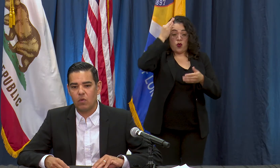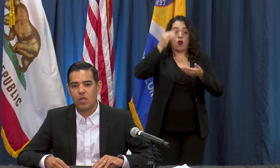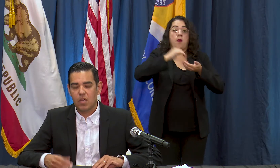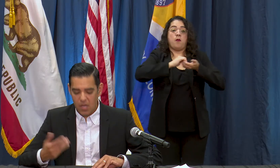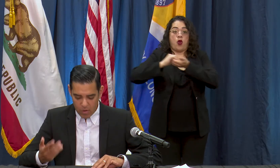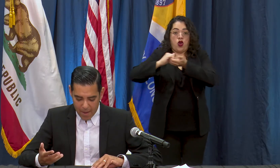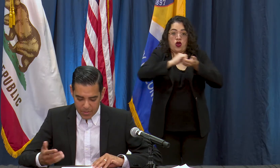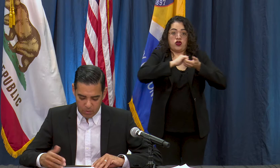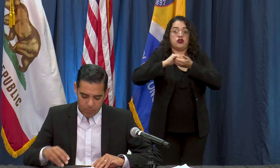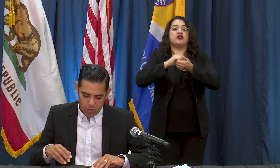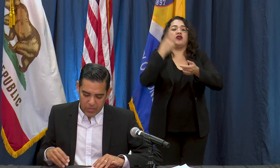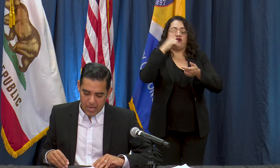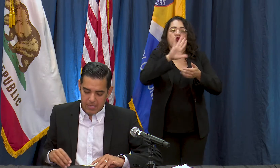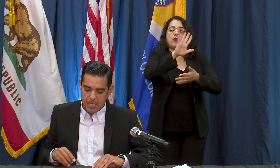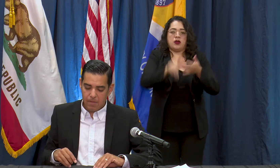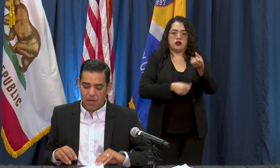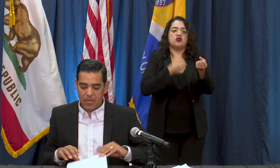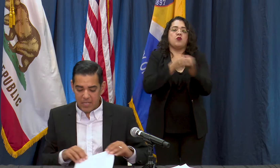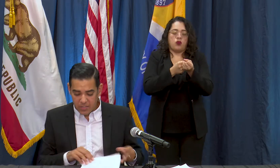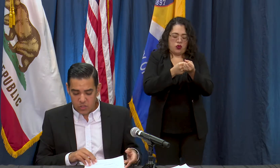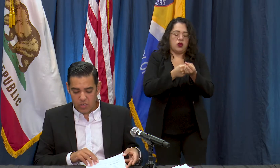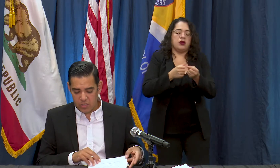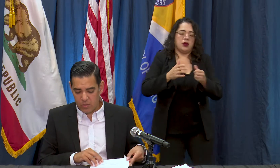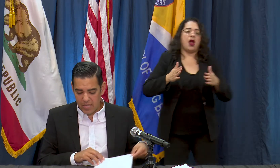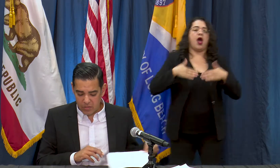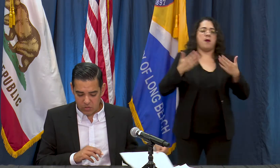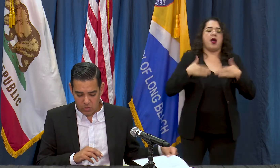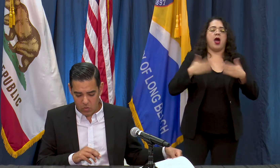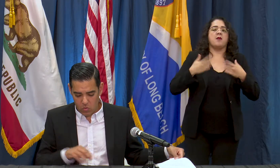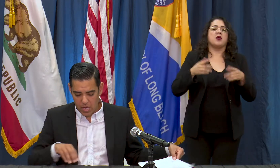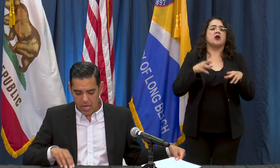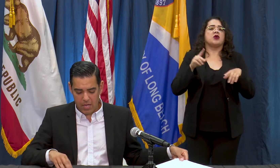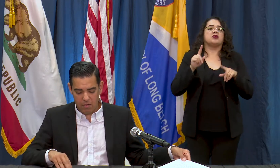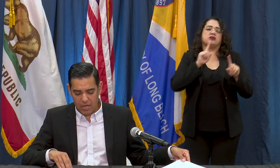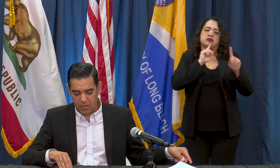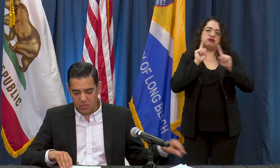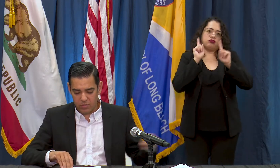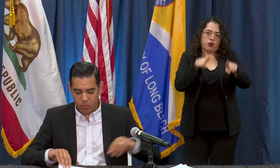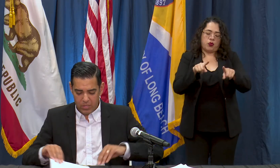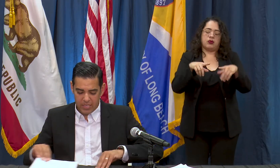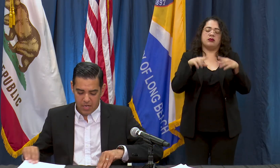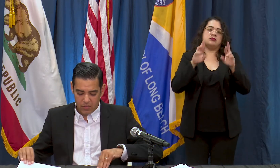we're happy to report that. In addition, as it relates to to supporting tenants